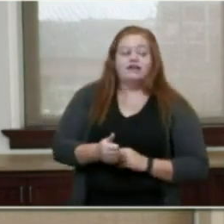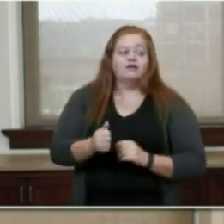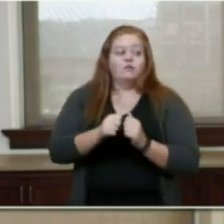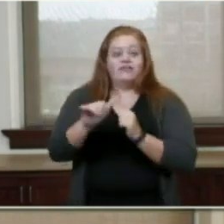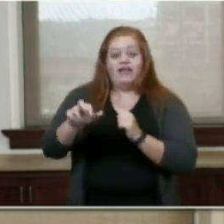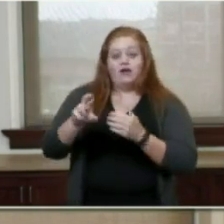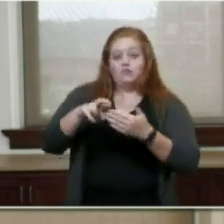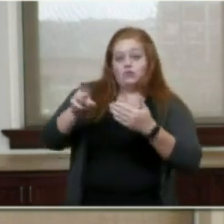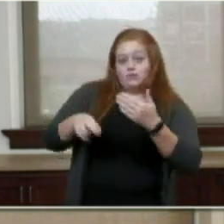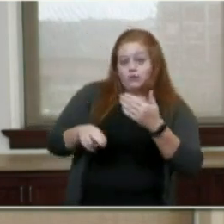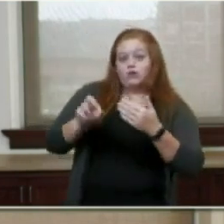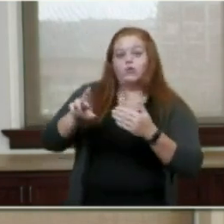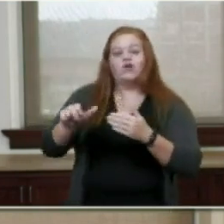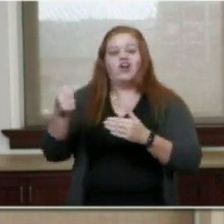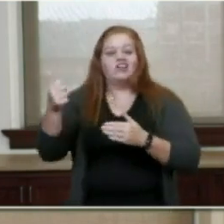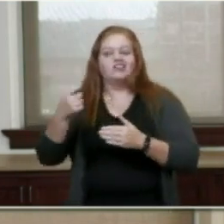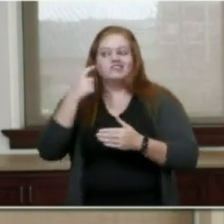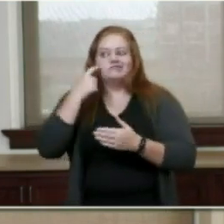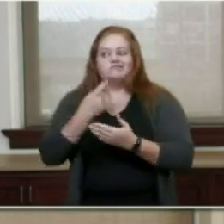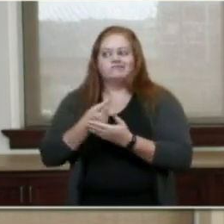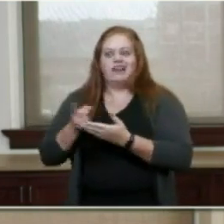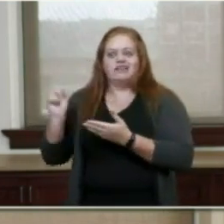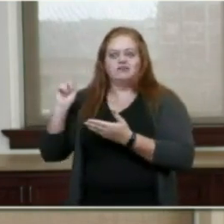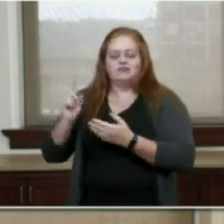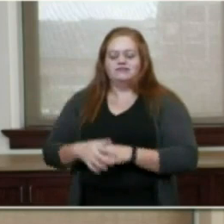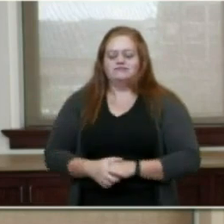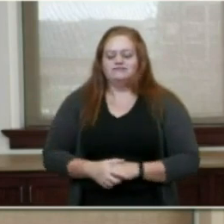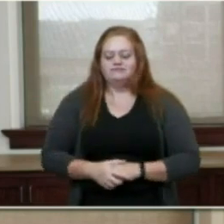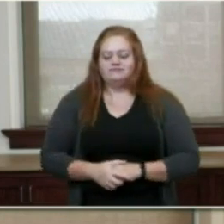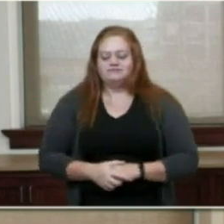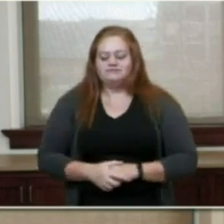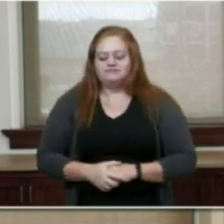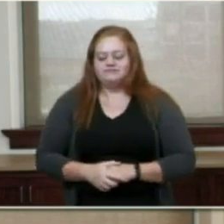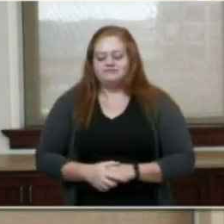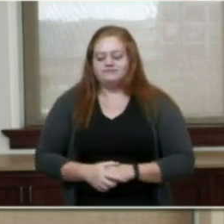about the cases reported over the past week? Um I do not have that data. I